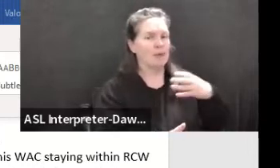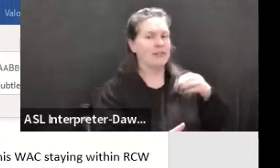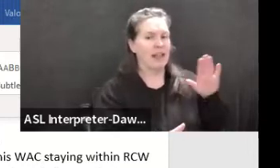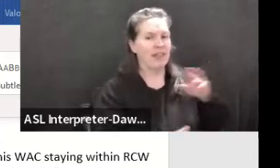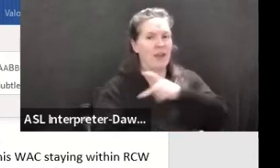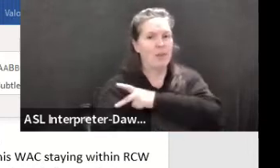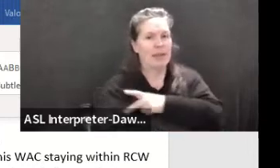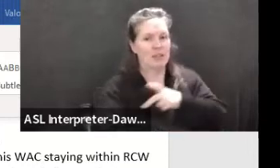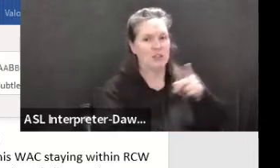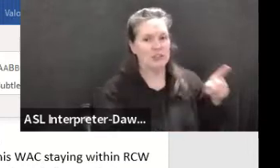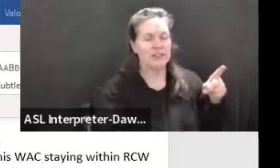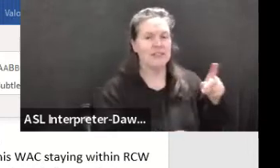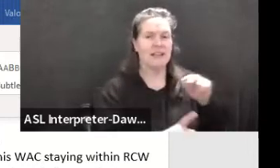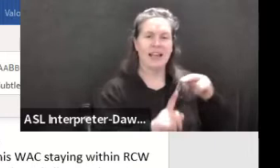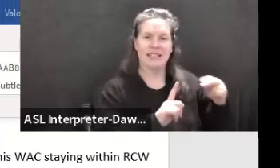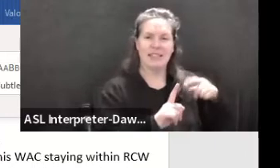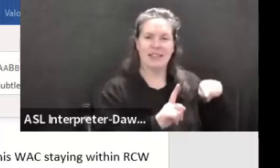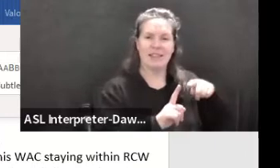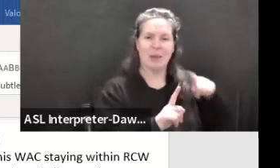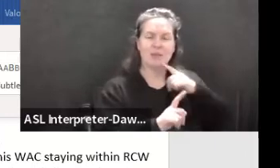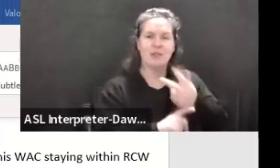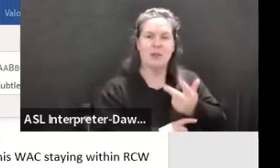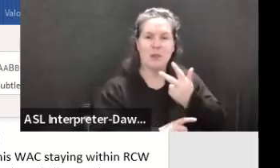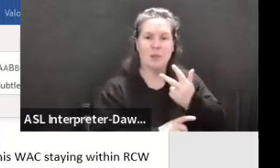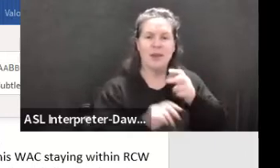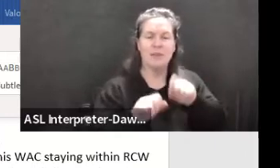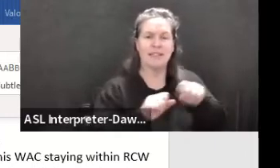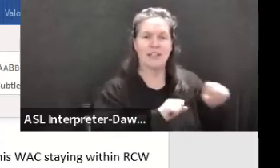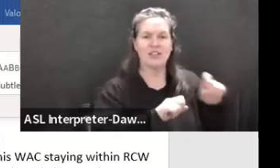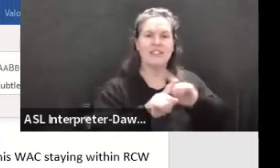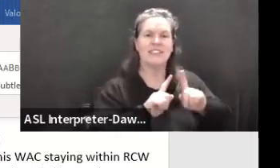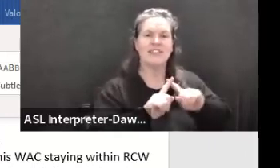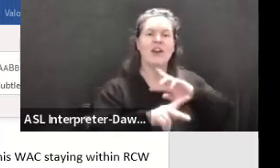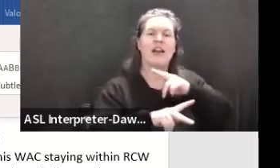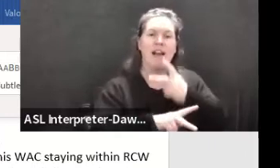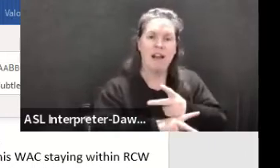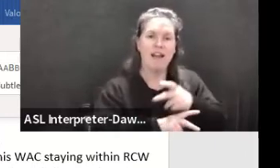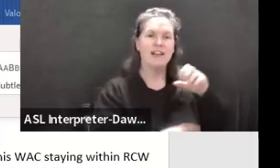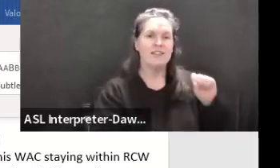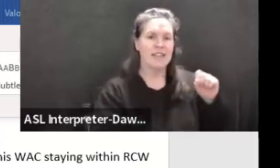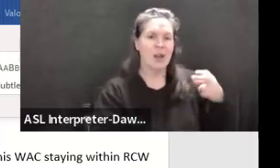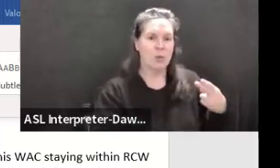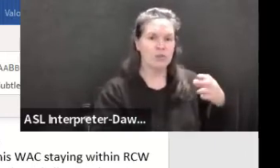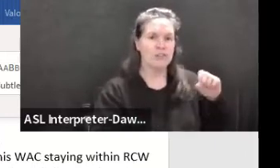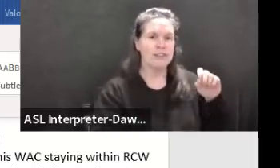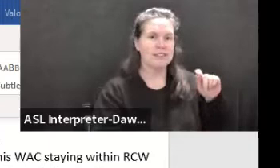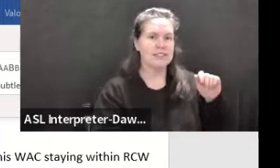And I see them as three potentially different types of stakeholders, with a nuance change